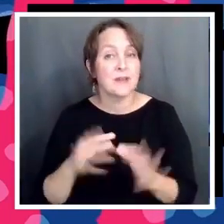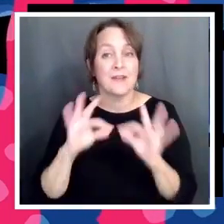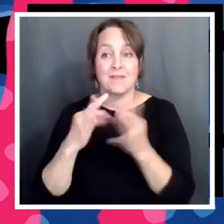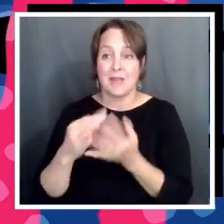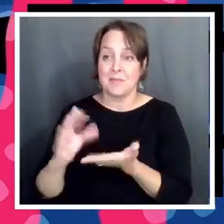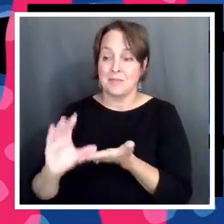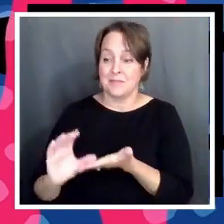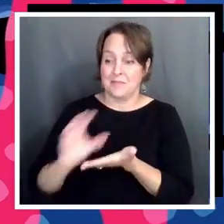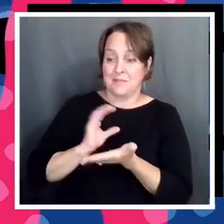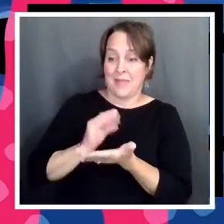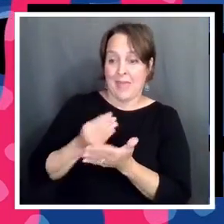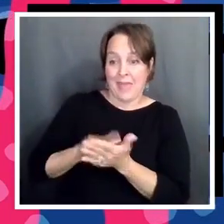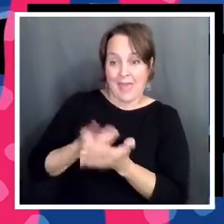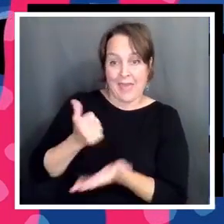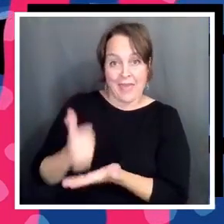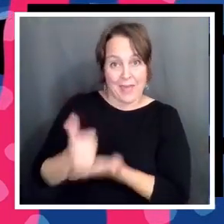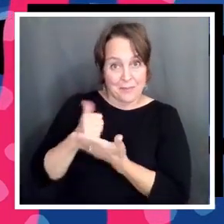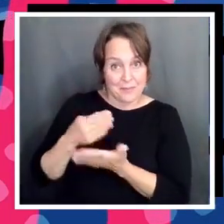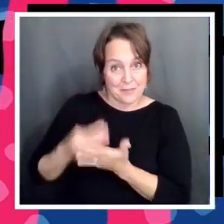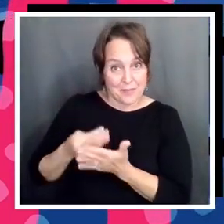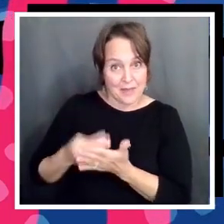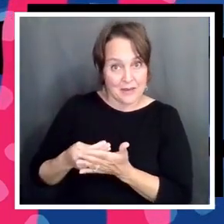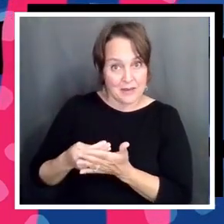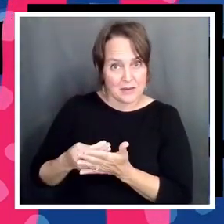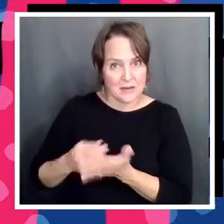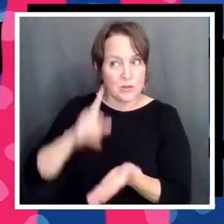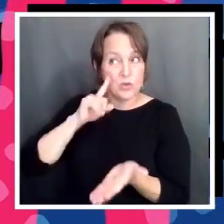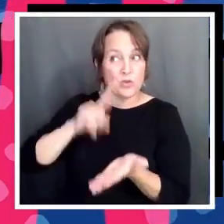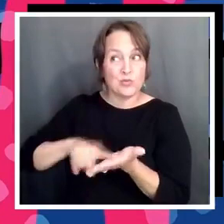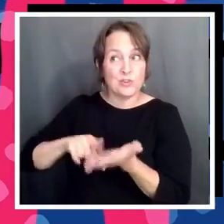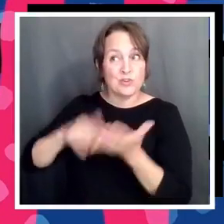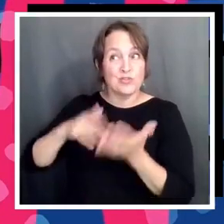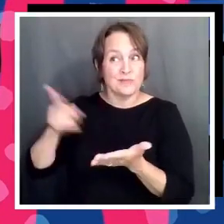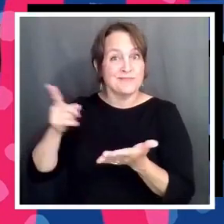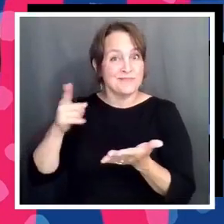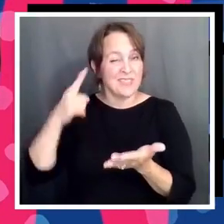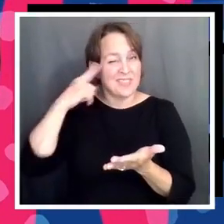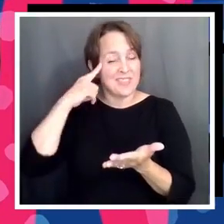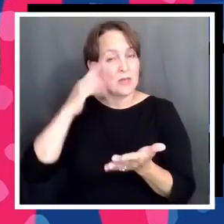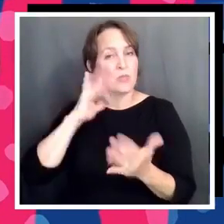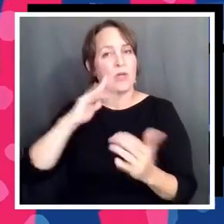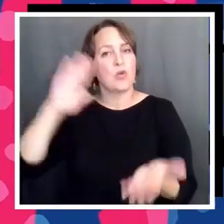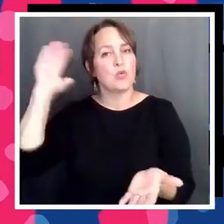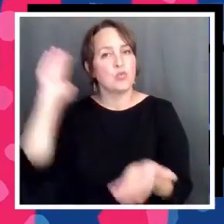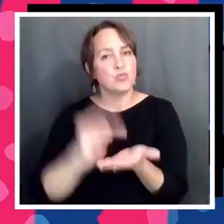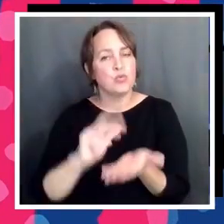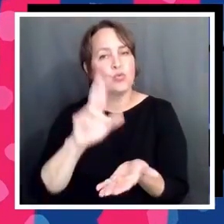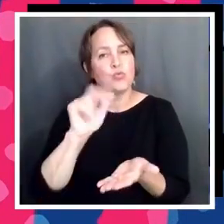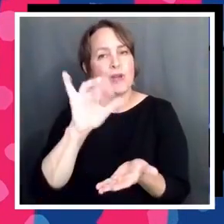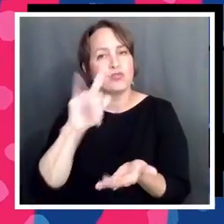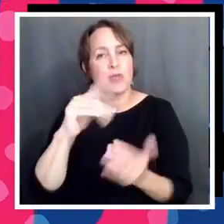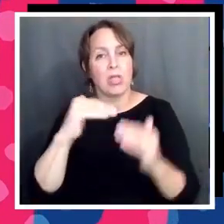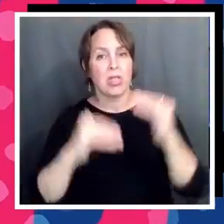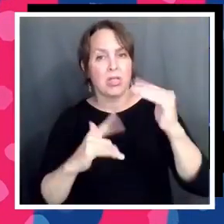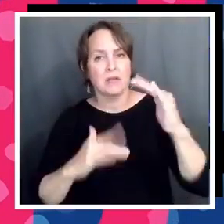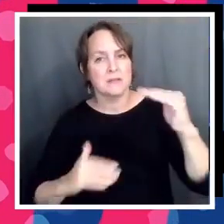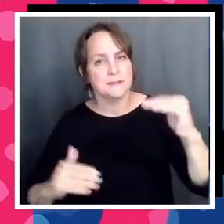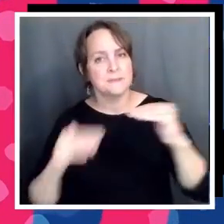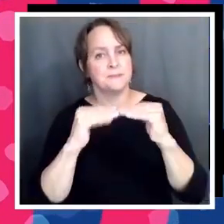WORK OR INCREASE THEIR HOURS.